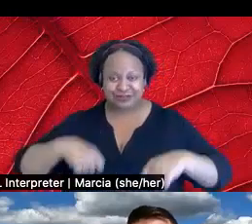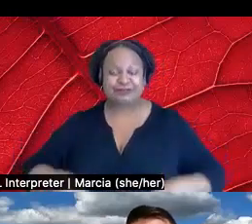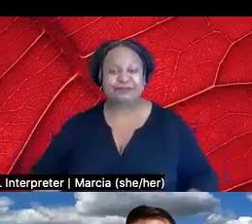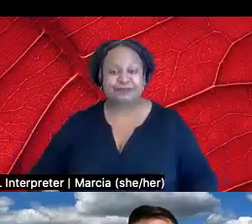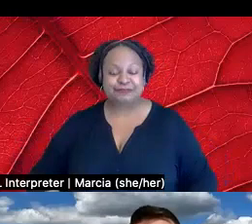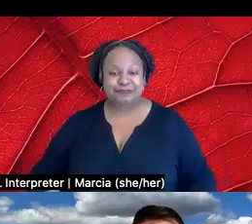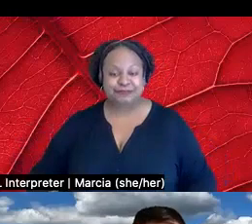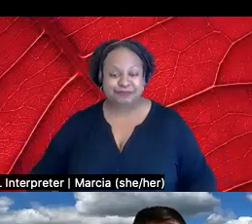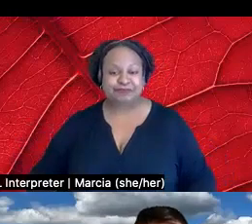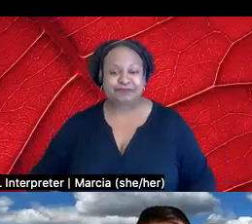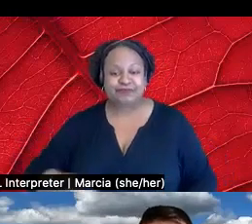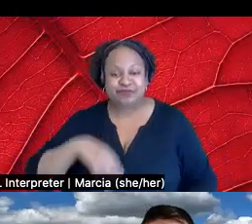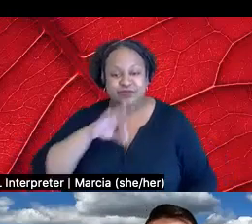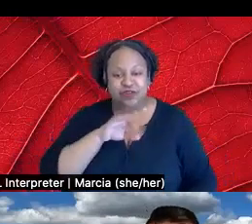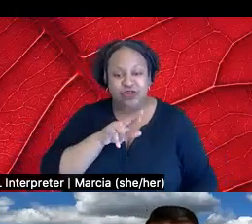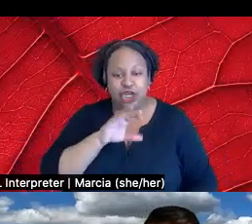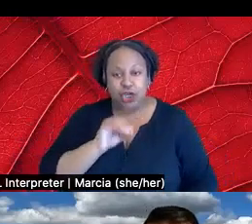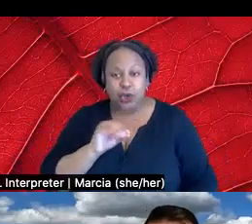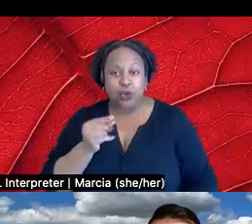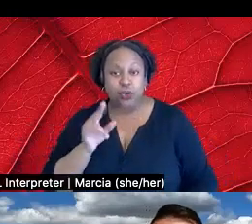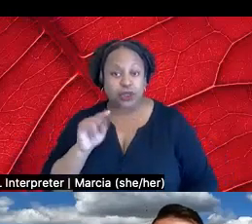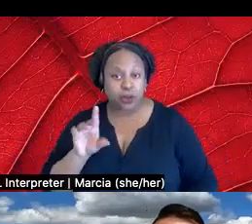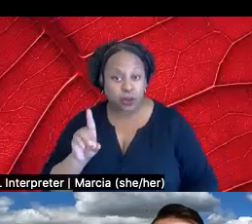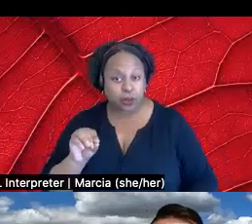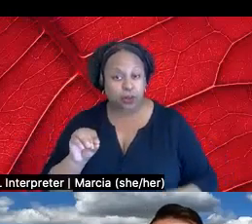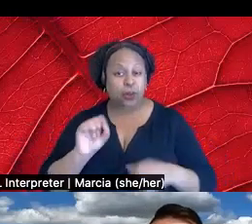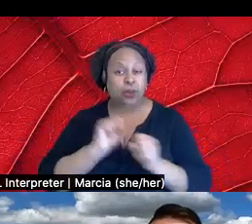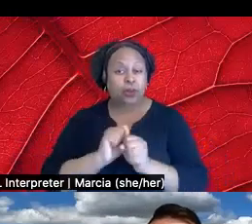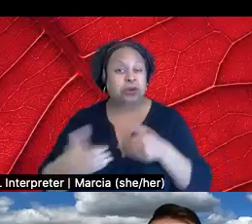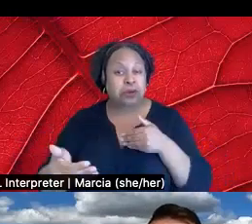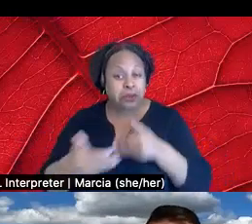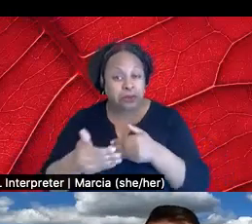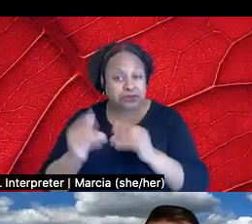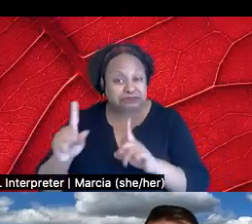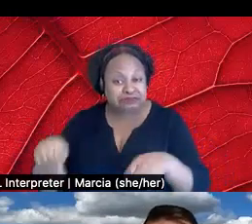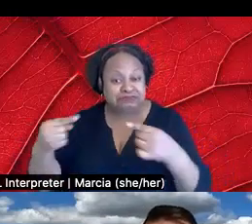Franco Guido who we've worked with very, very closely over the last while, John Santiagoand